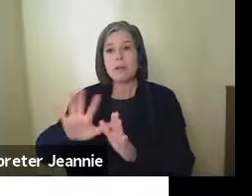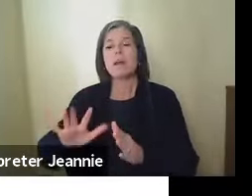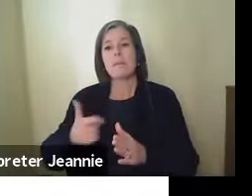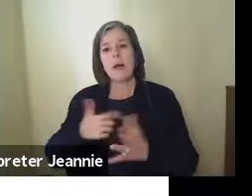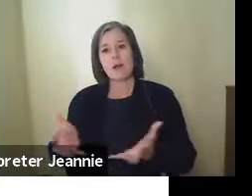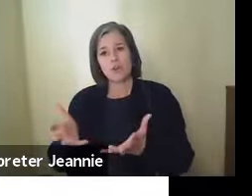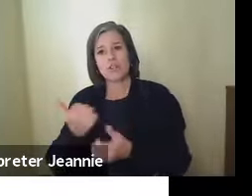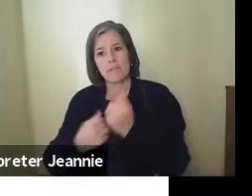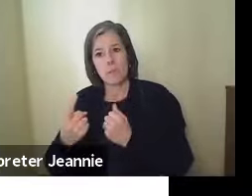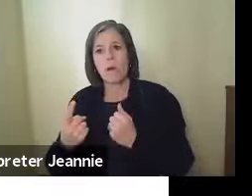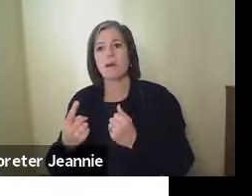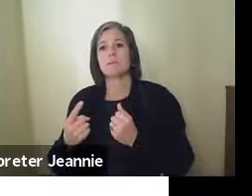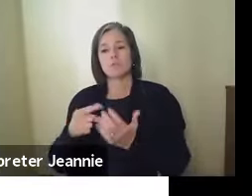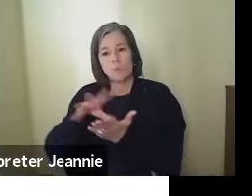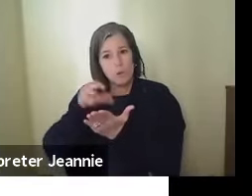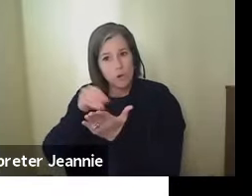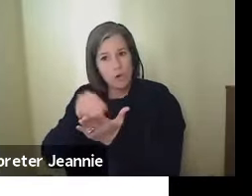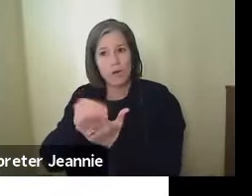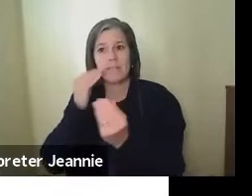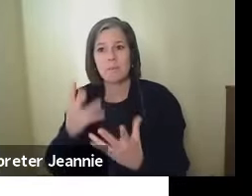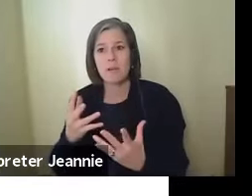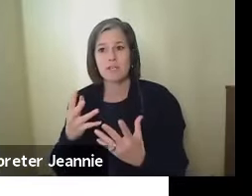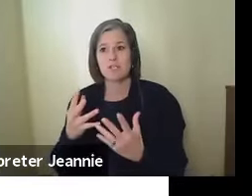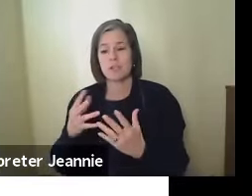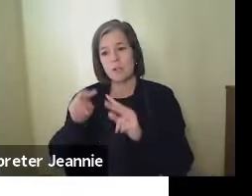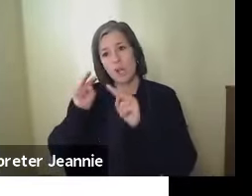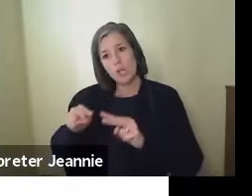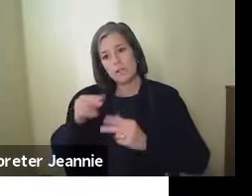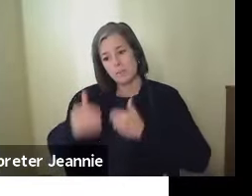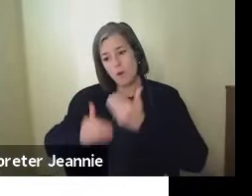to find out the information about it and look at the process that's been followed